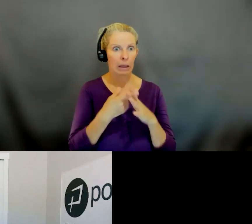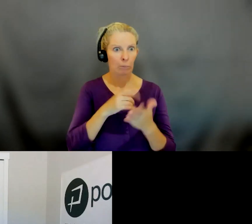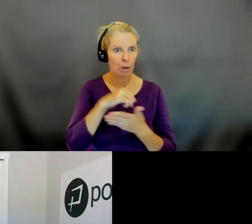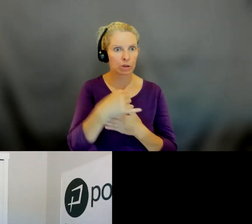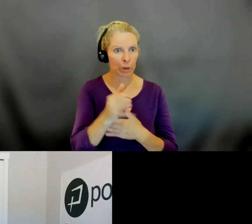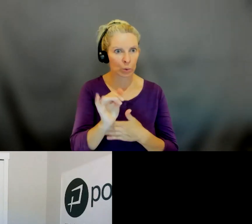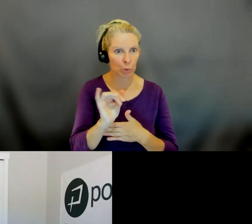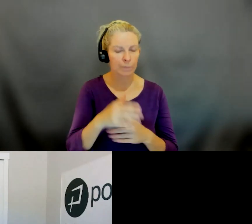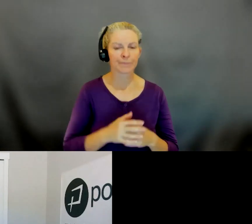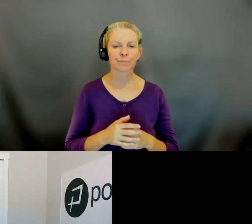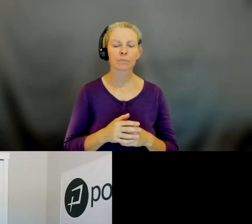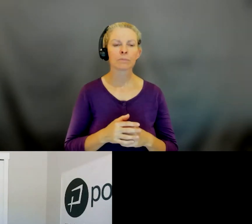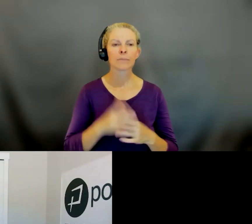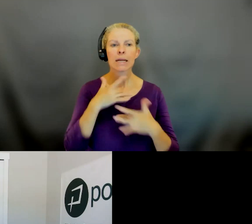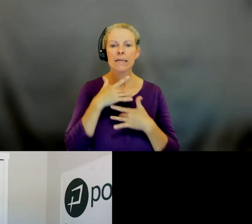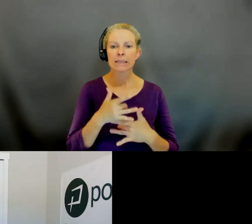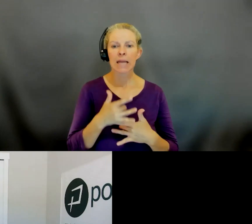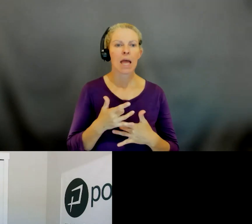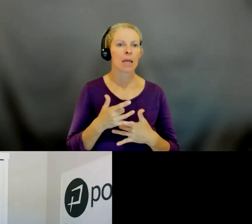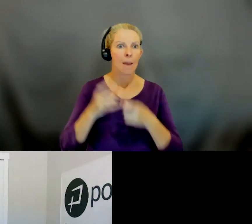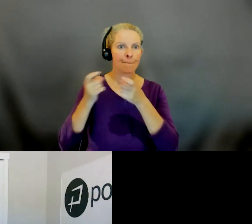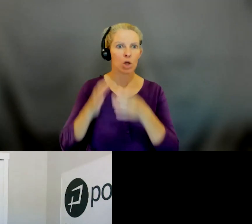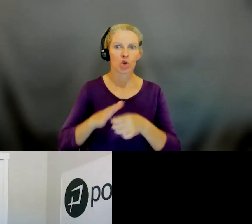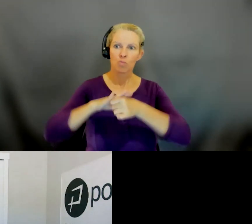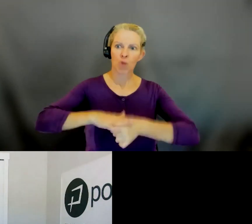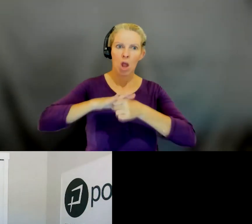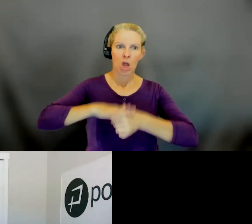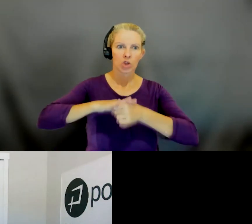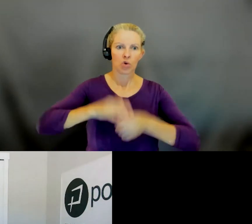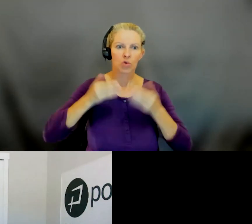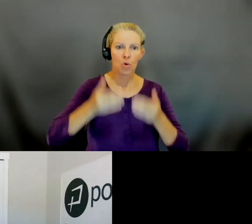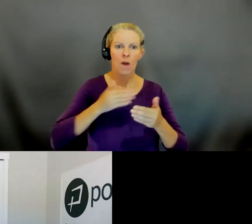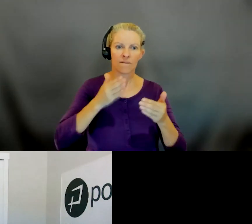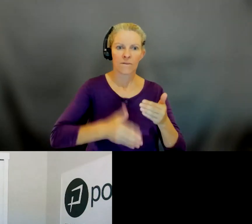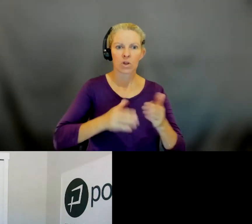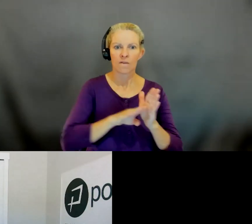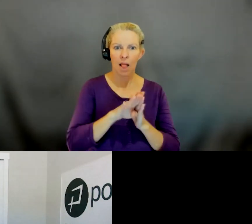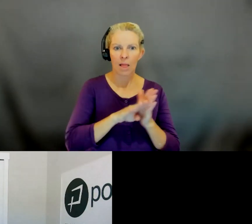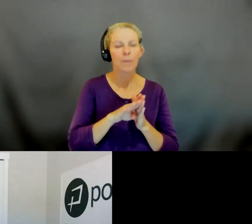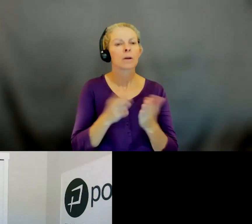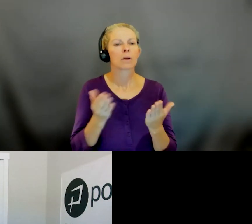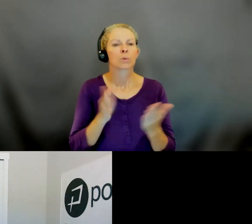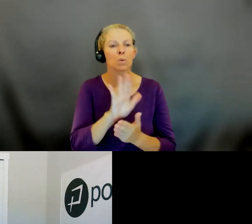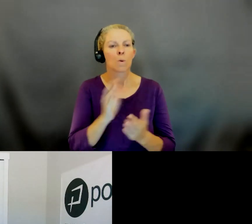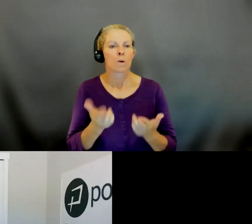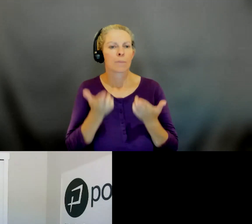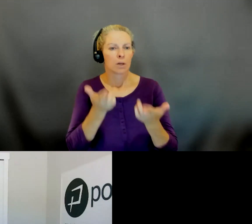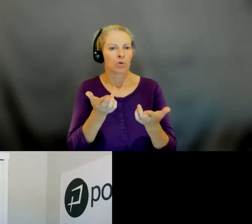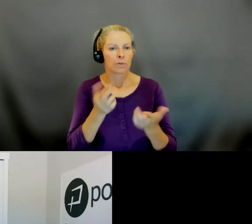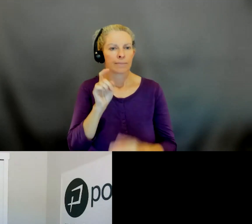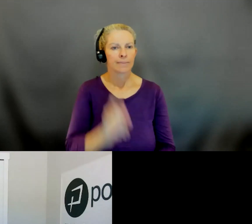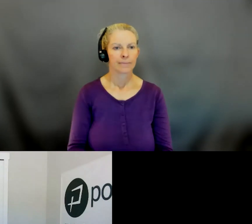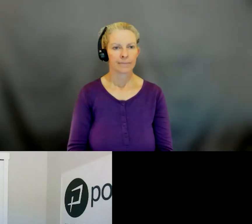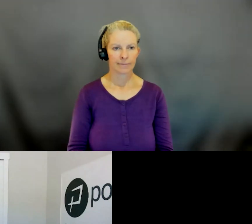just get the feature out the door pressure from managers, so what recommendations do you have?